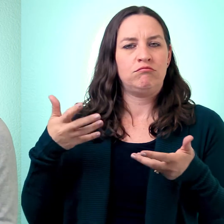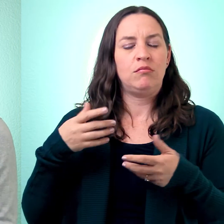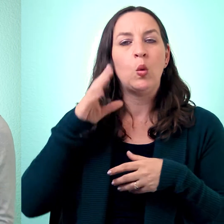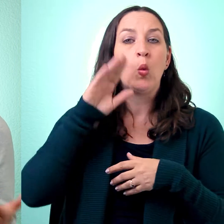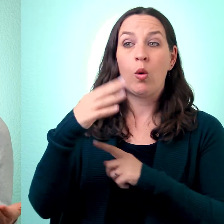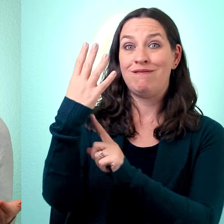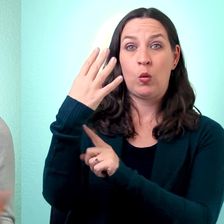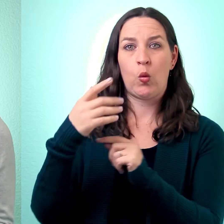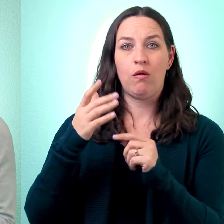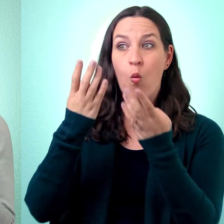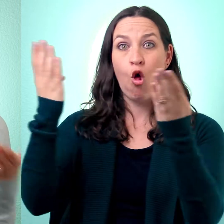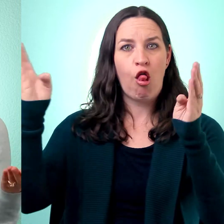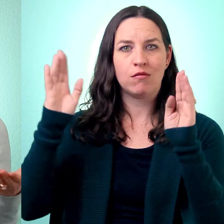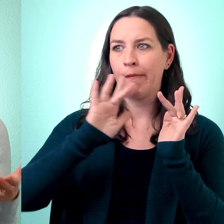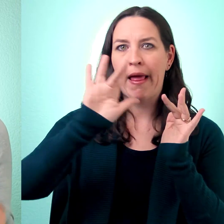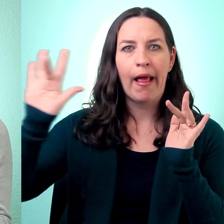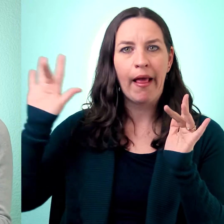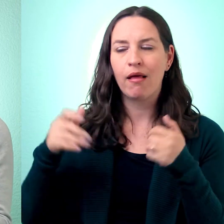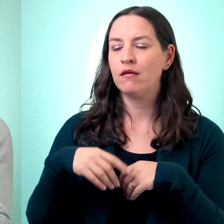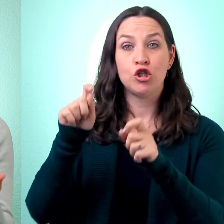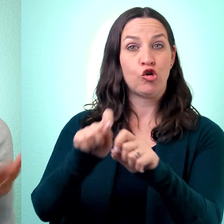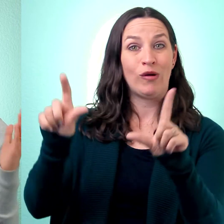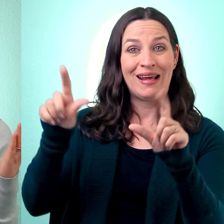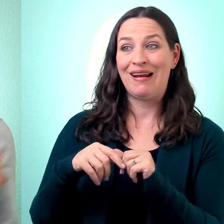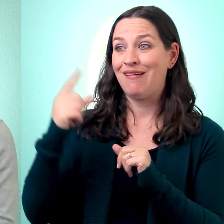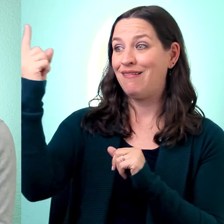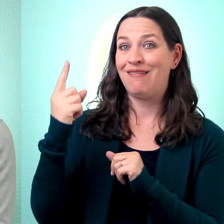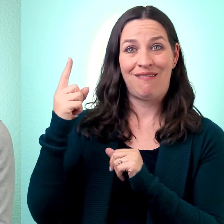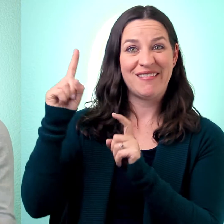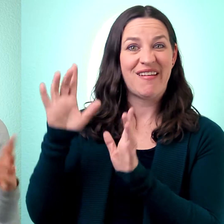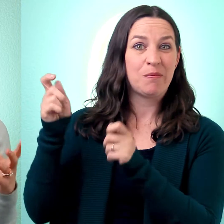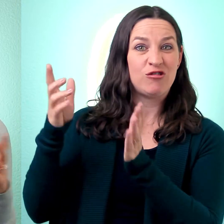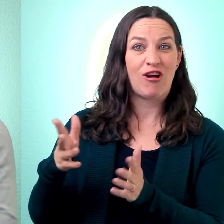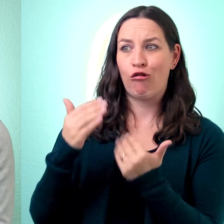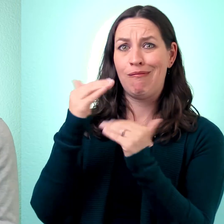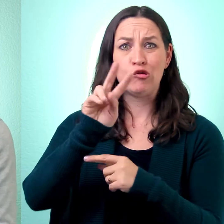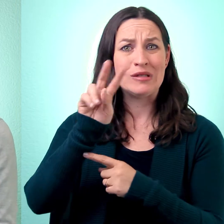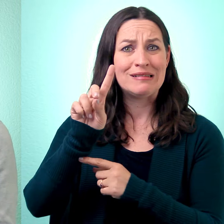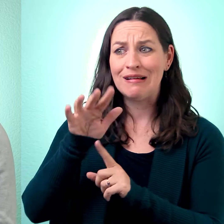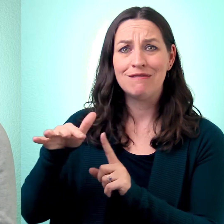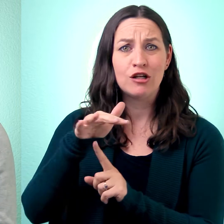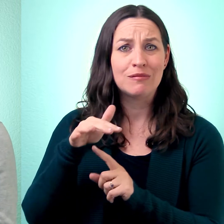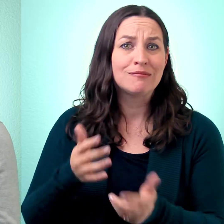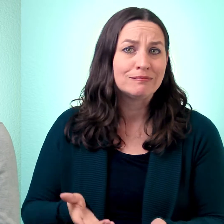You're in a room with a test administrator. There's lots of blank walls and you have a screen in front of you and everything's in 2D.